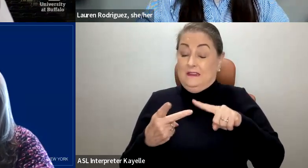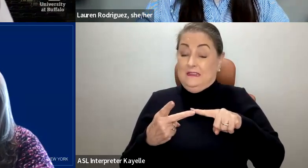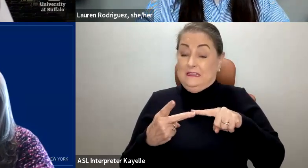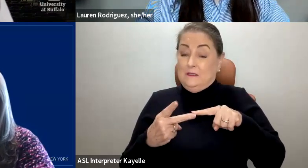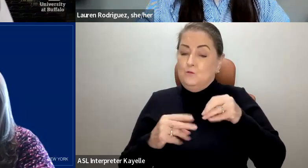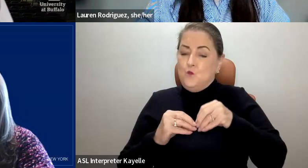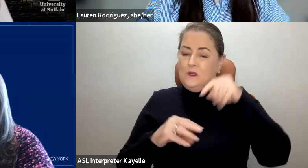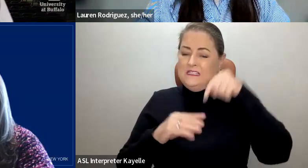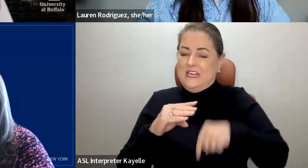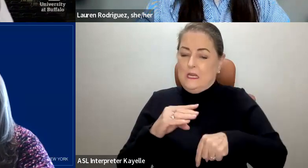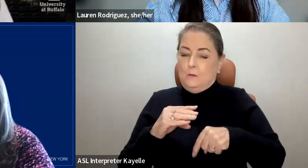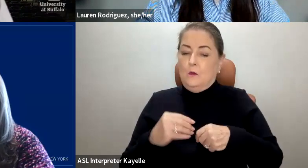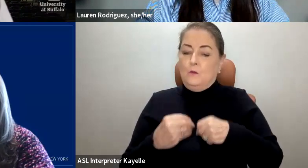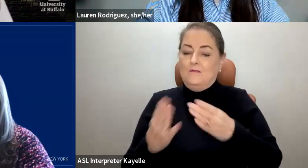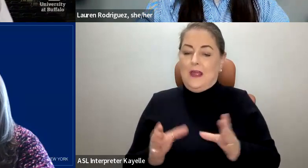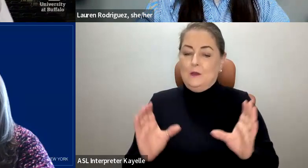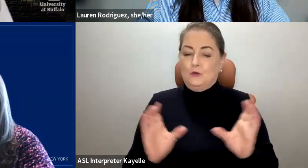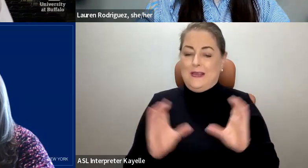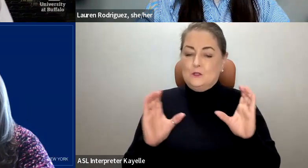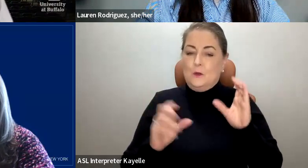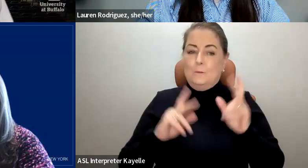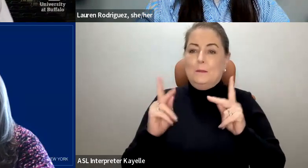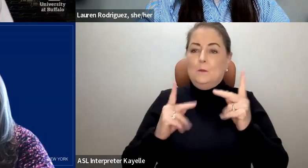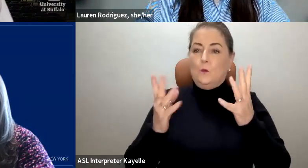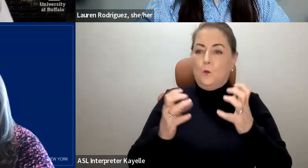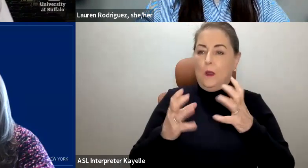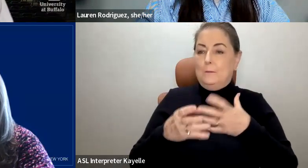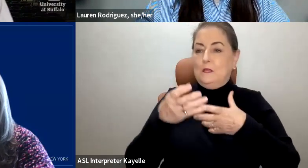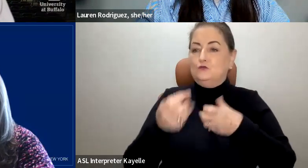provide a credential for people who want to be a trusted source.